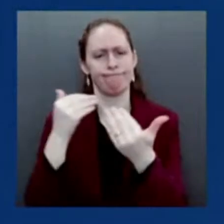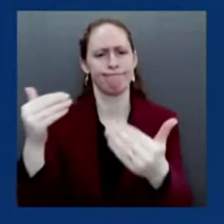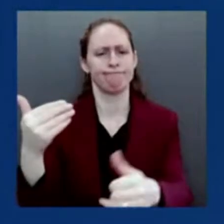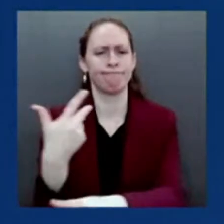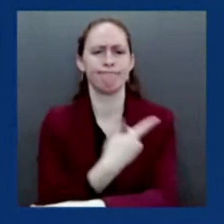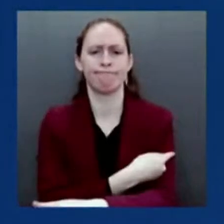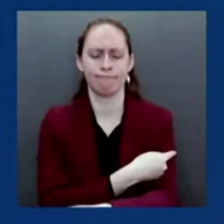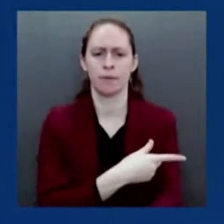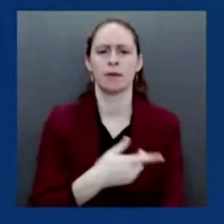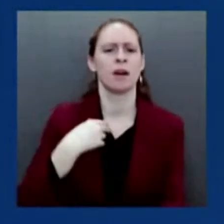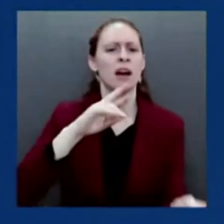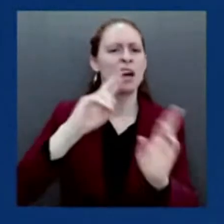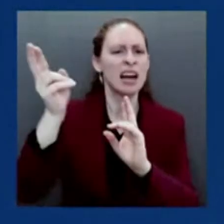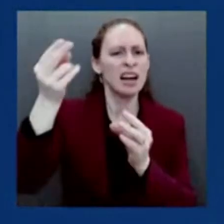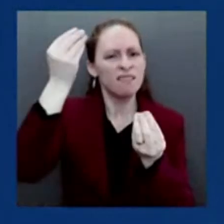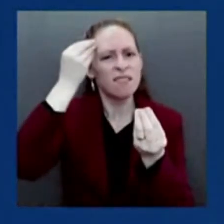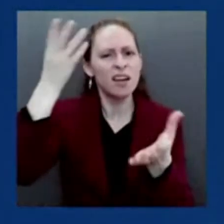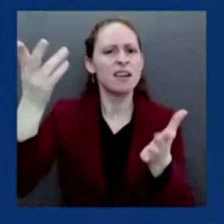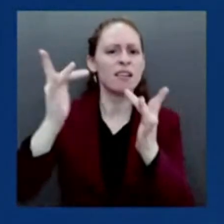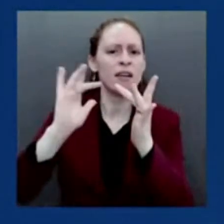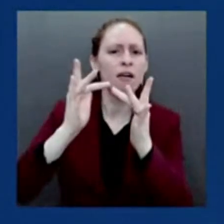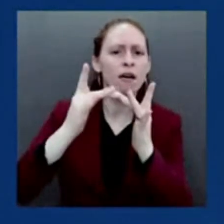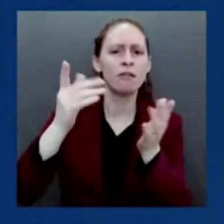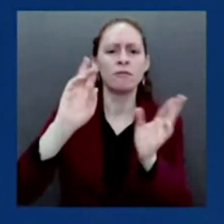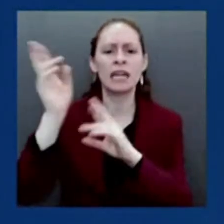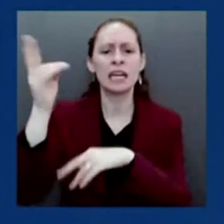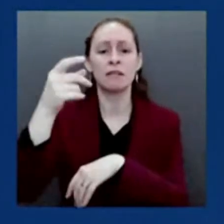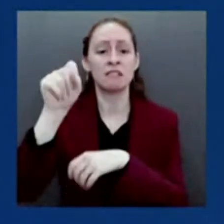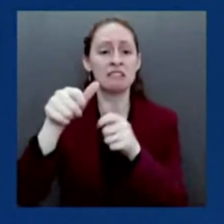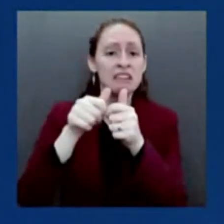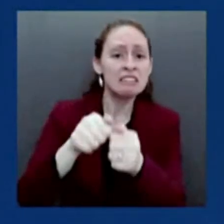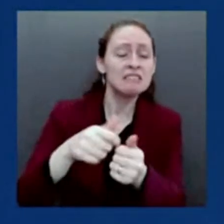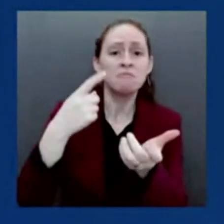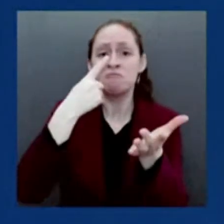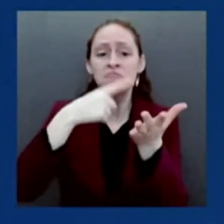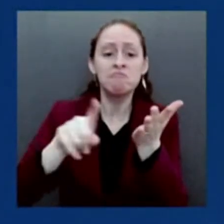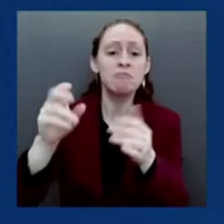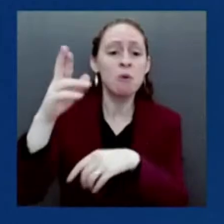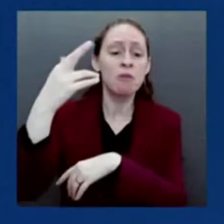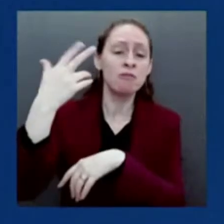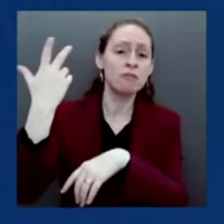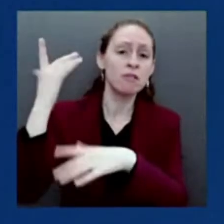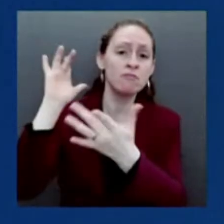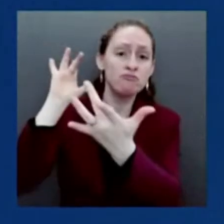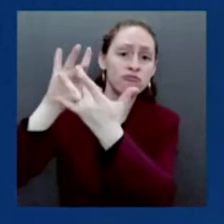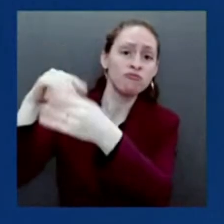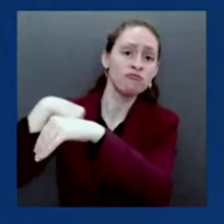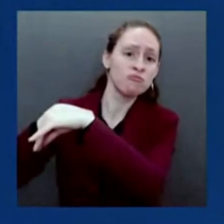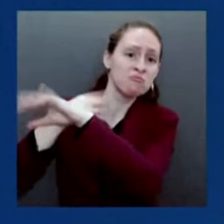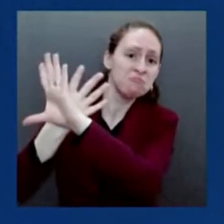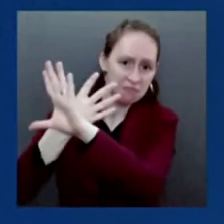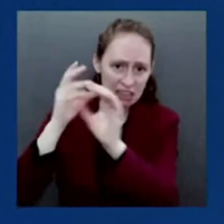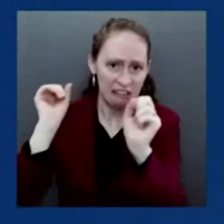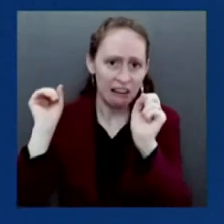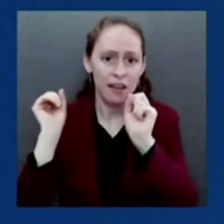IF YOU GO TO VACCINES.GOV, TYPE IN YOUR ZIP CODE, AND TO